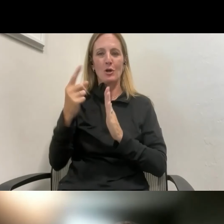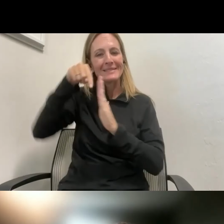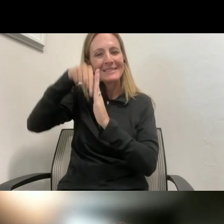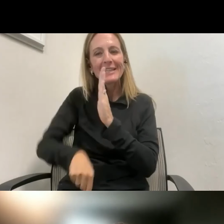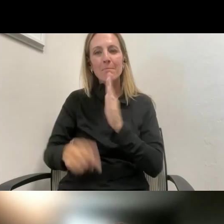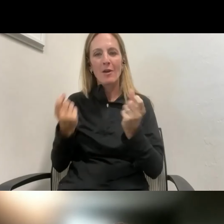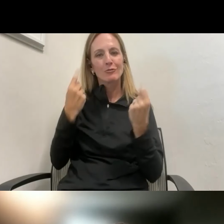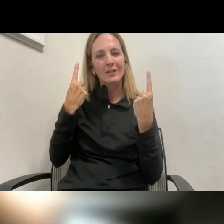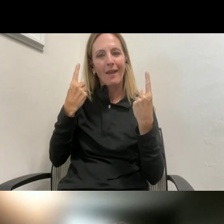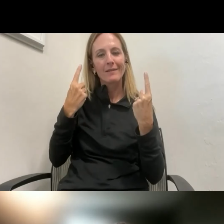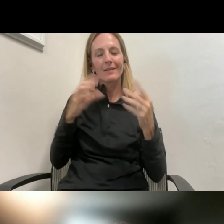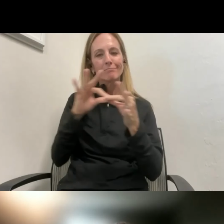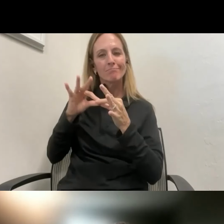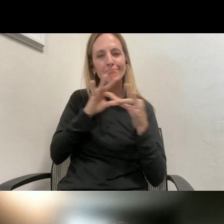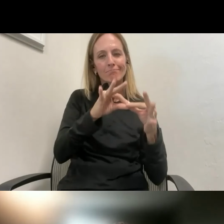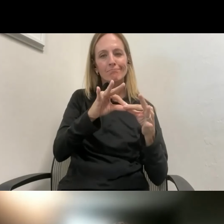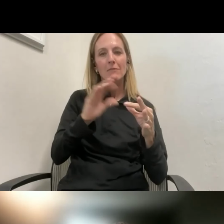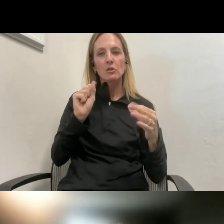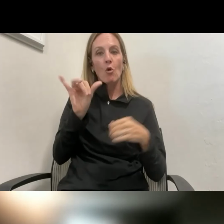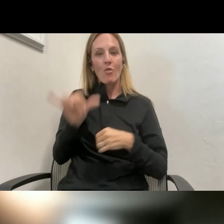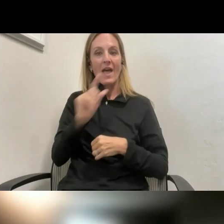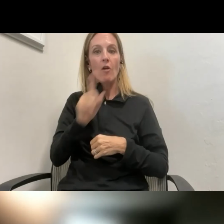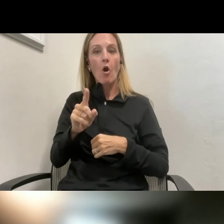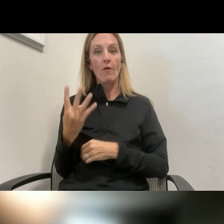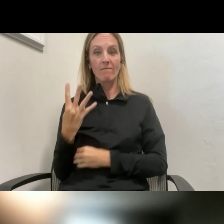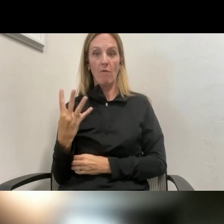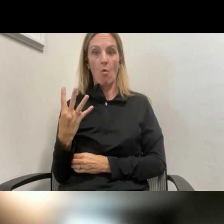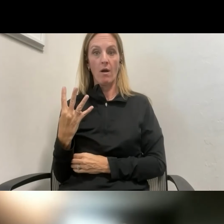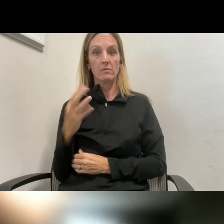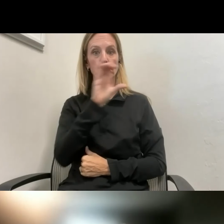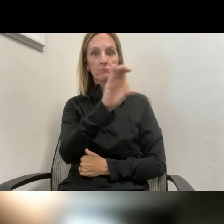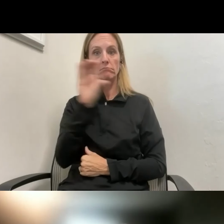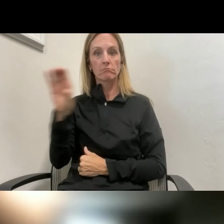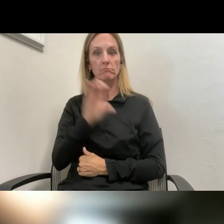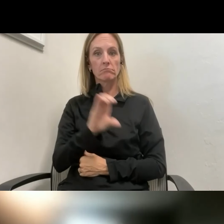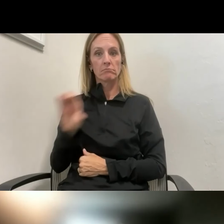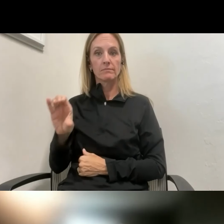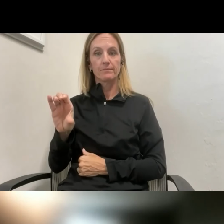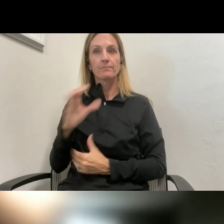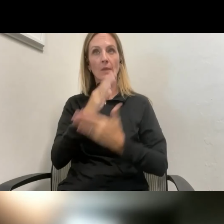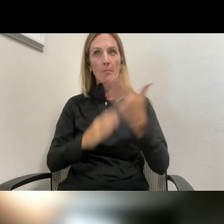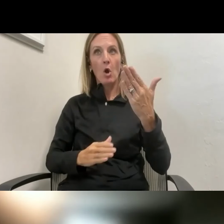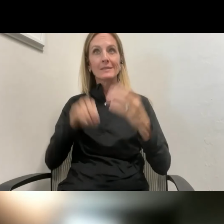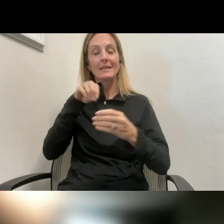So these are the four steps that we have in the big planning process. So now